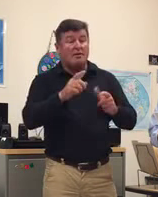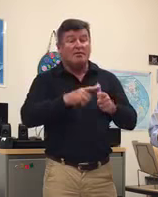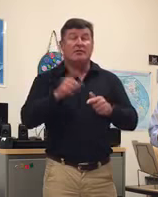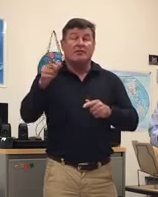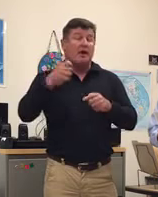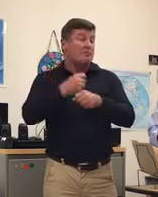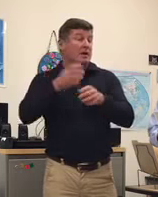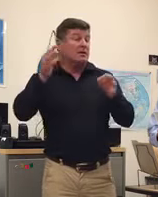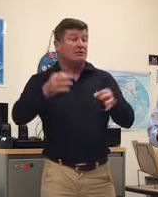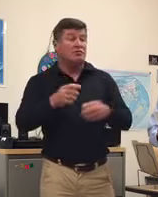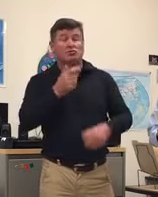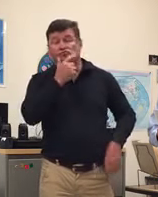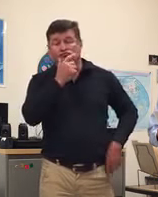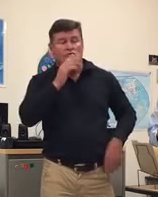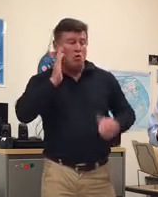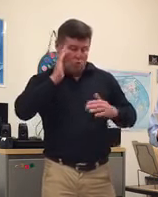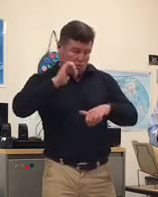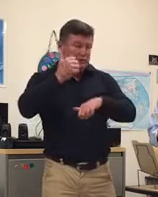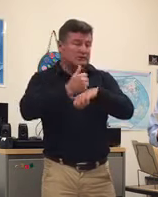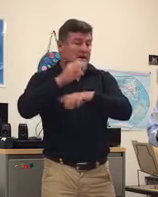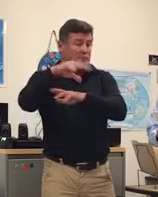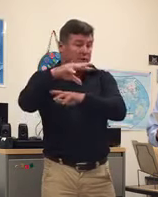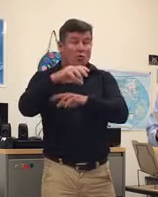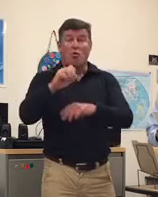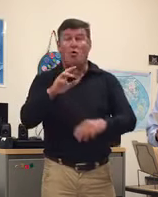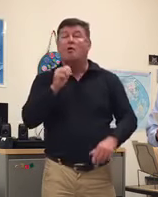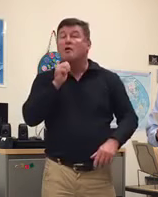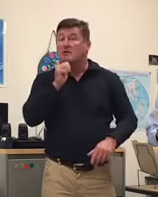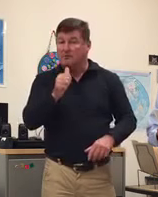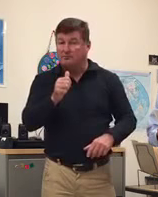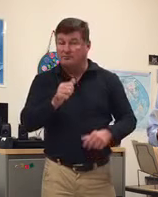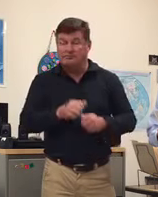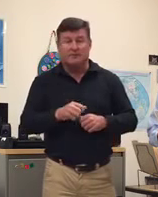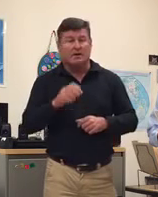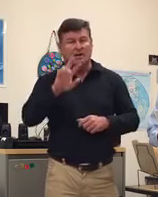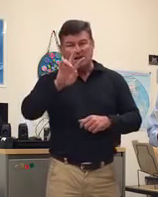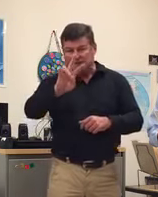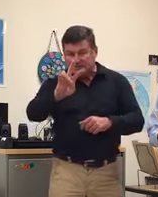decision that indeed it will honor their request to install the equipment.